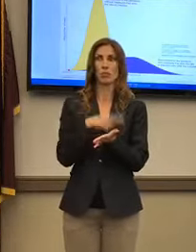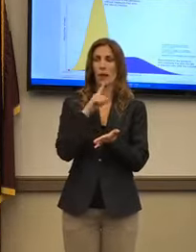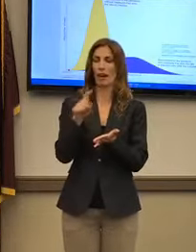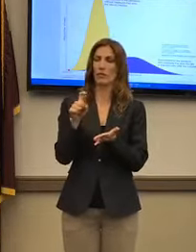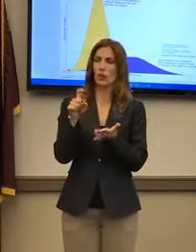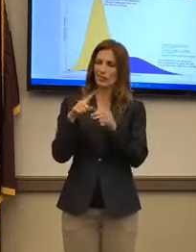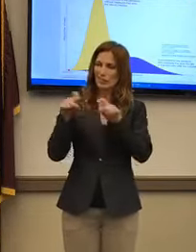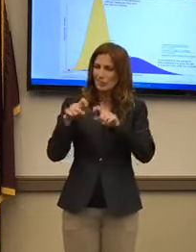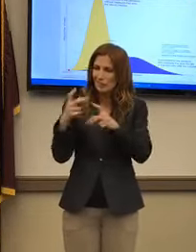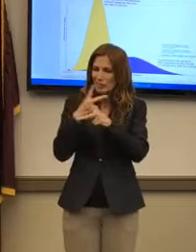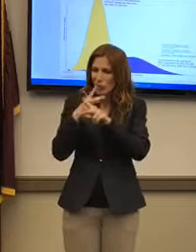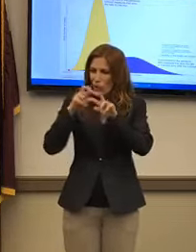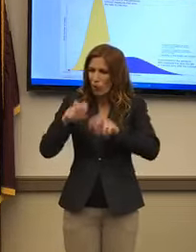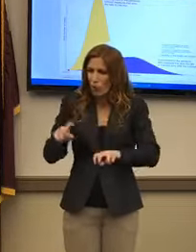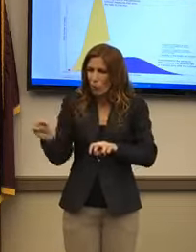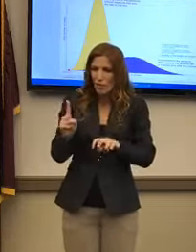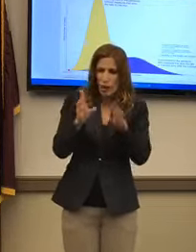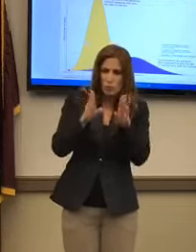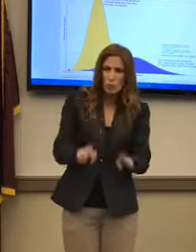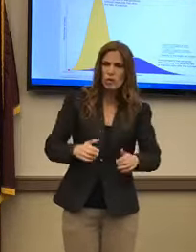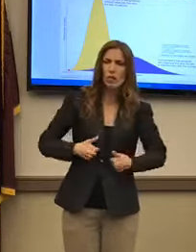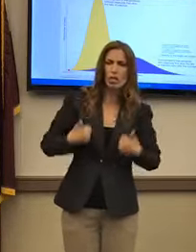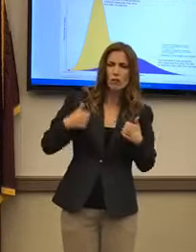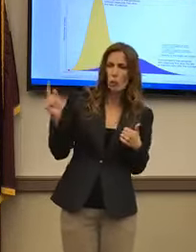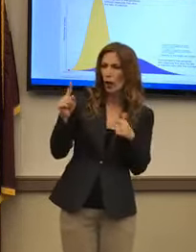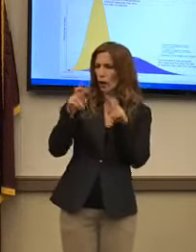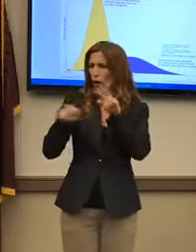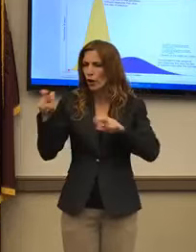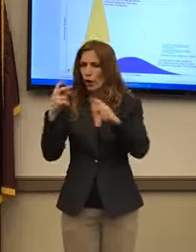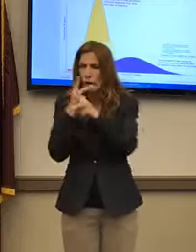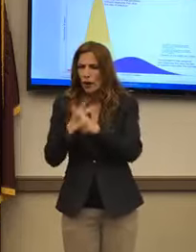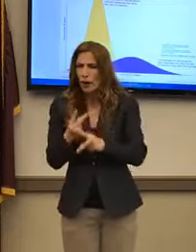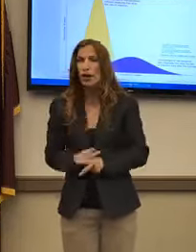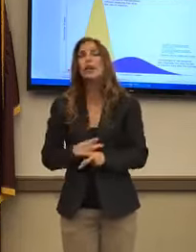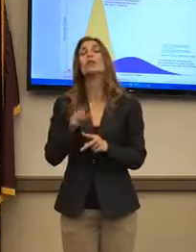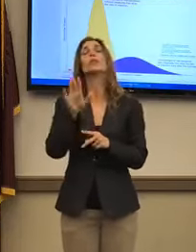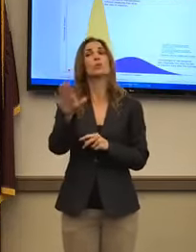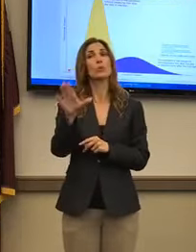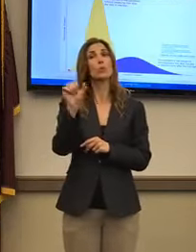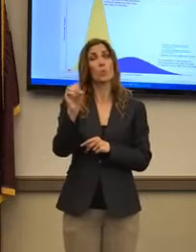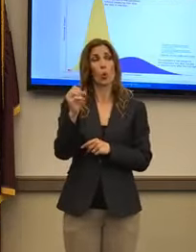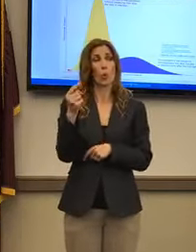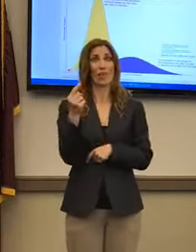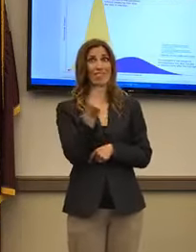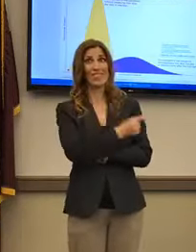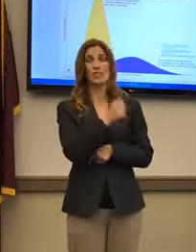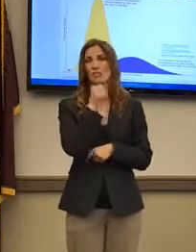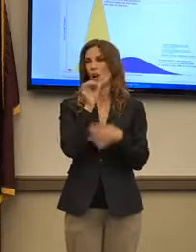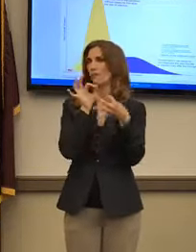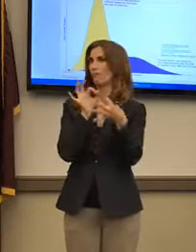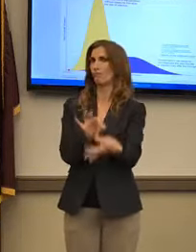apart where that particular individual resides so this is not precise to the to